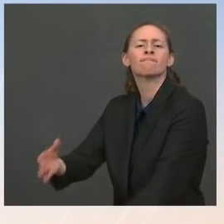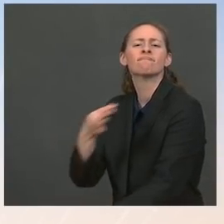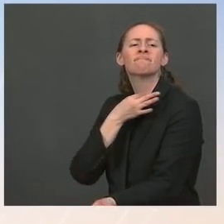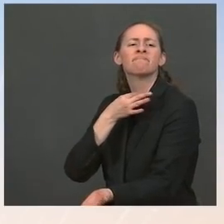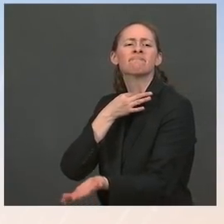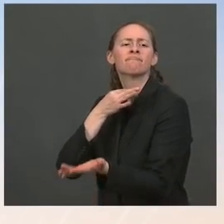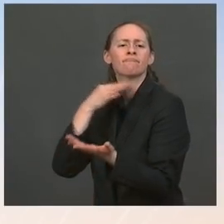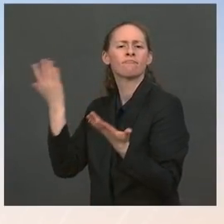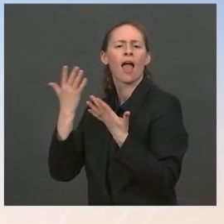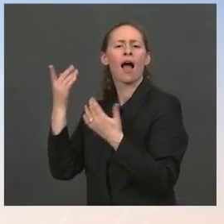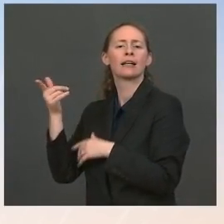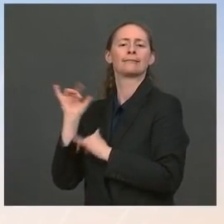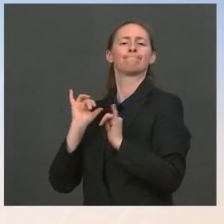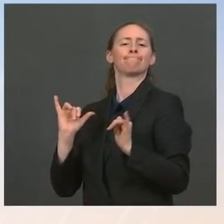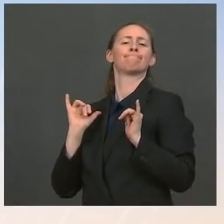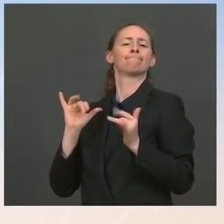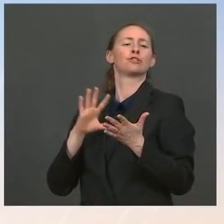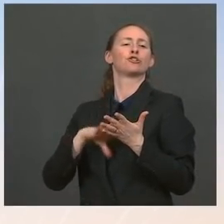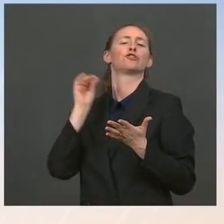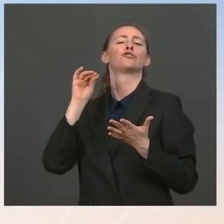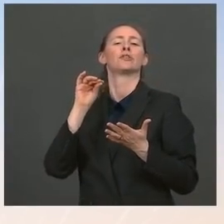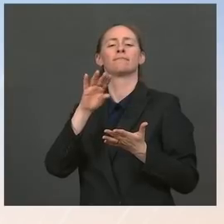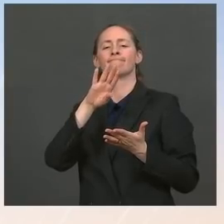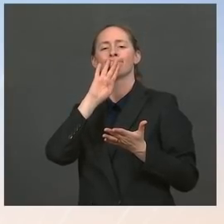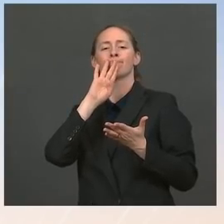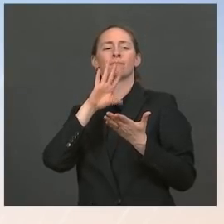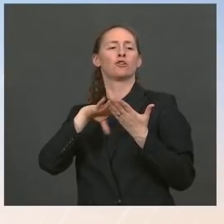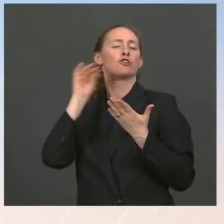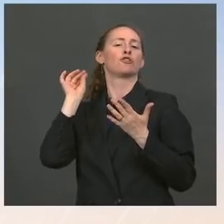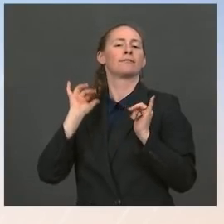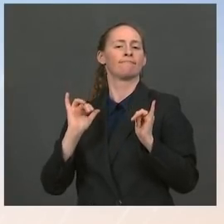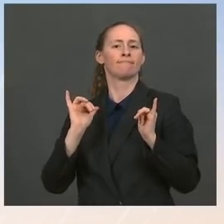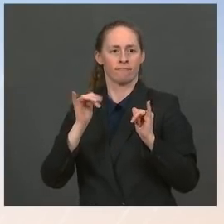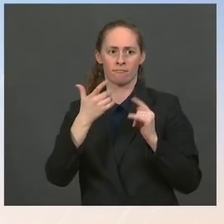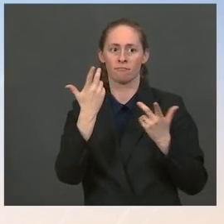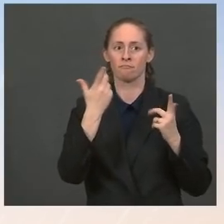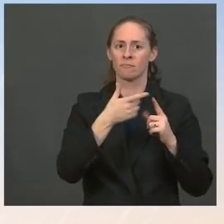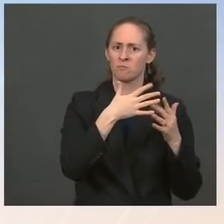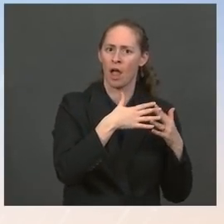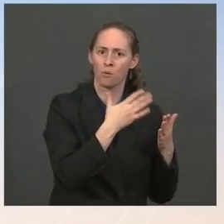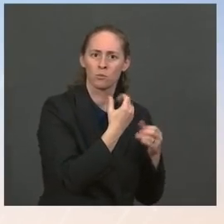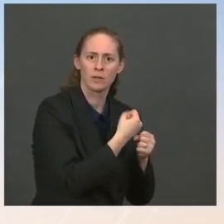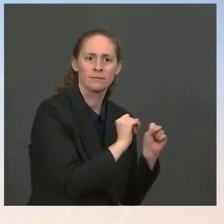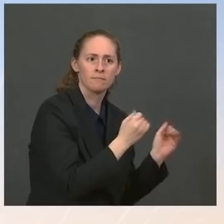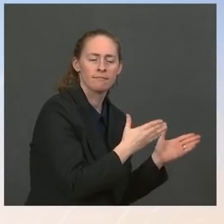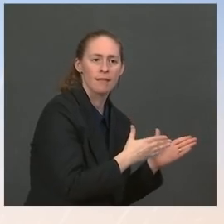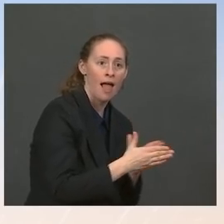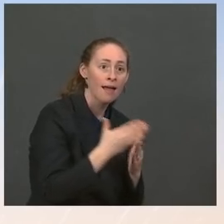earlier this year that they'll apply or do better or do differently this time around with the infrastructure legislation? Ms. Jean-Pierre: That's such a great question.